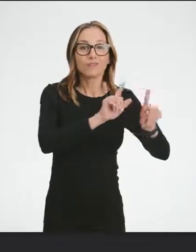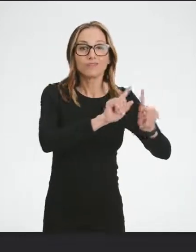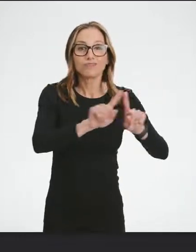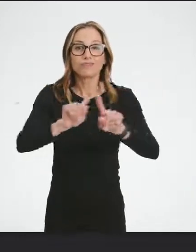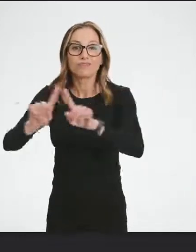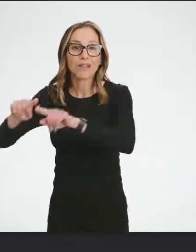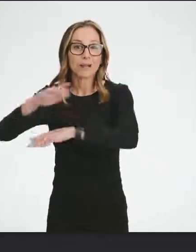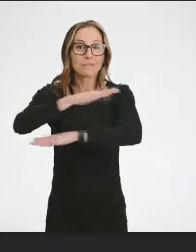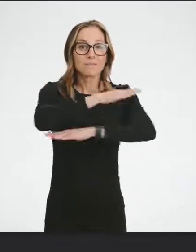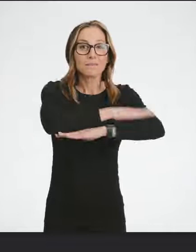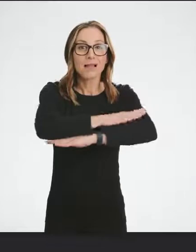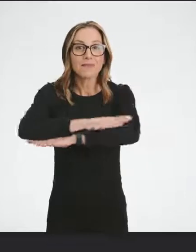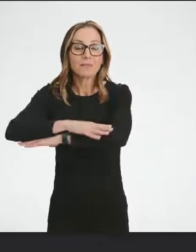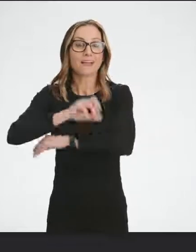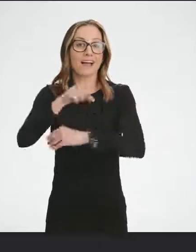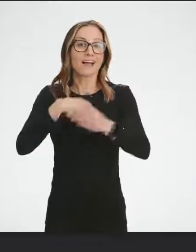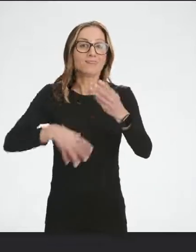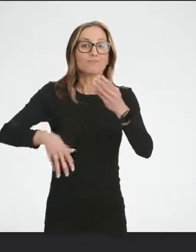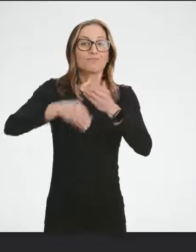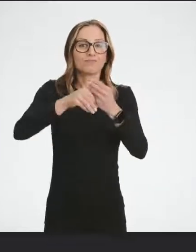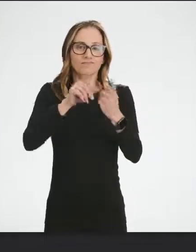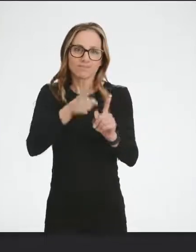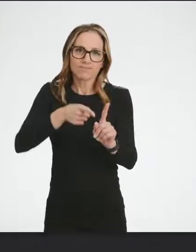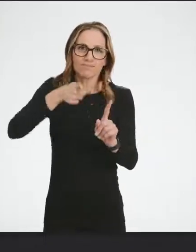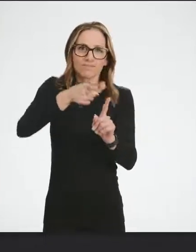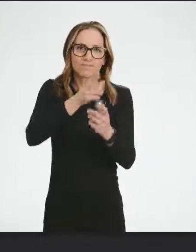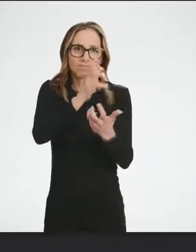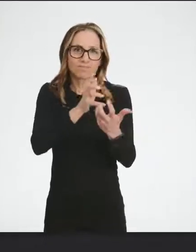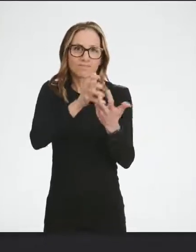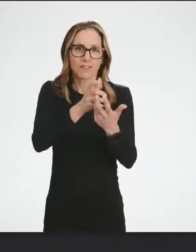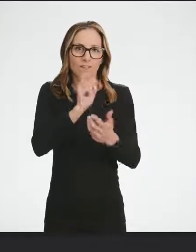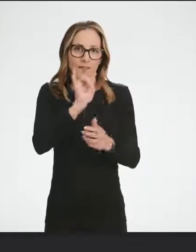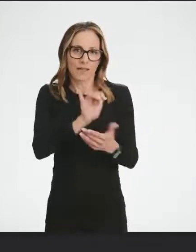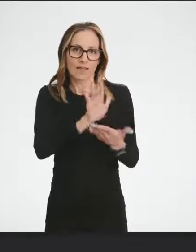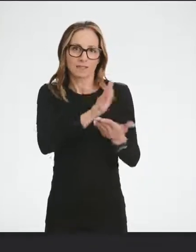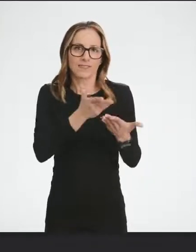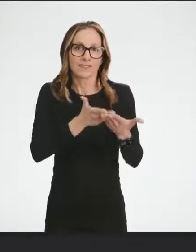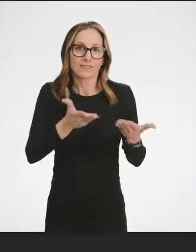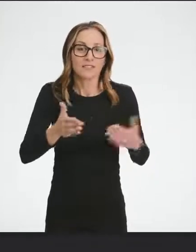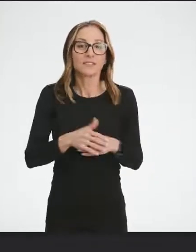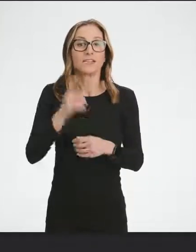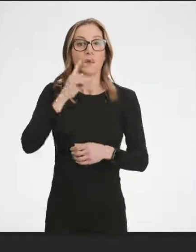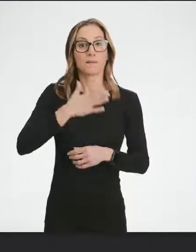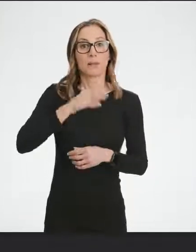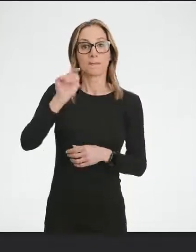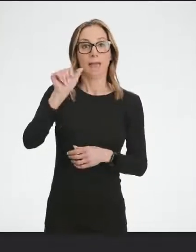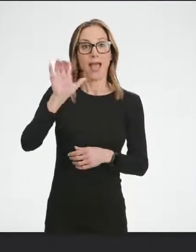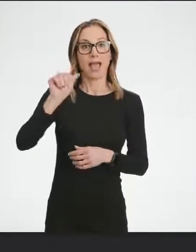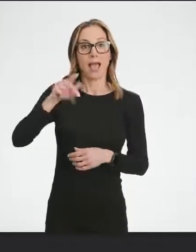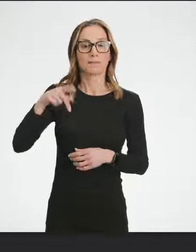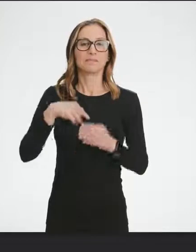I can also easily add device-specific features. For my Mac app, let's add a menu bar extra.